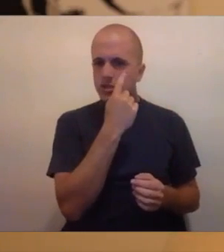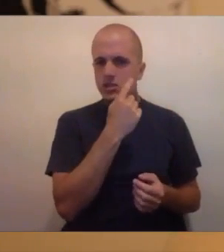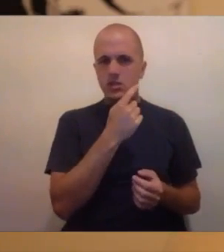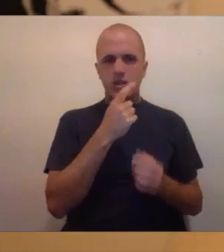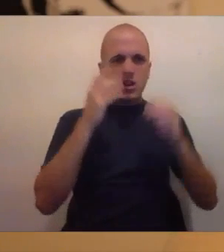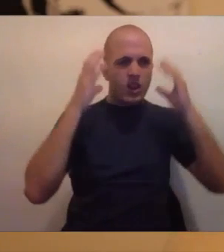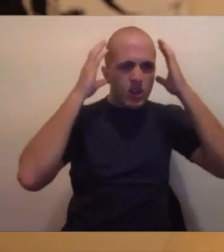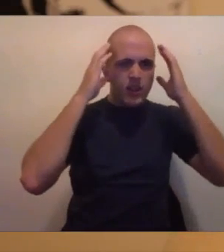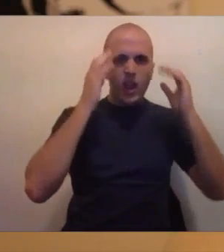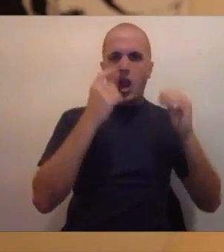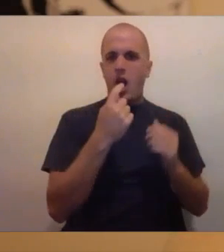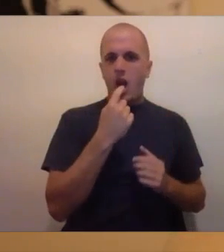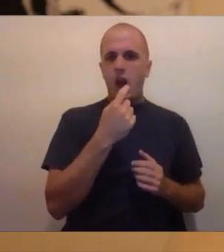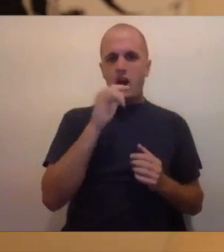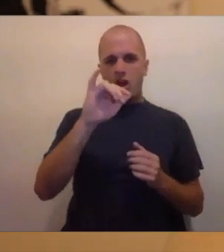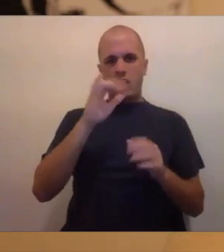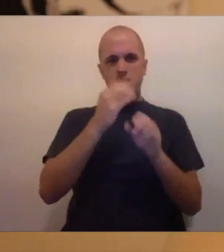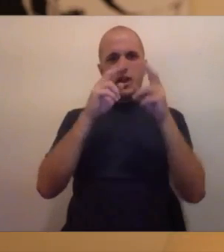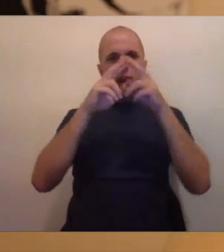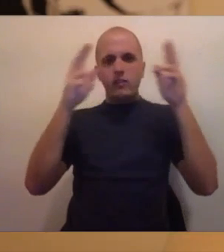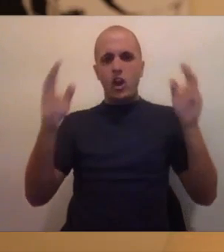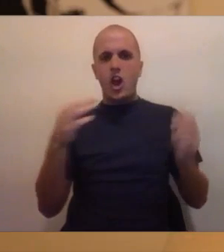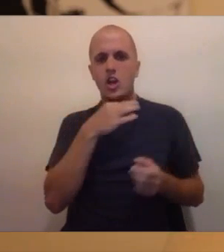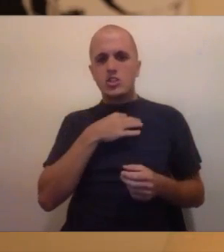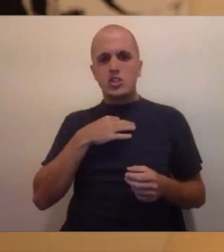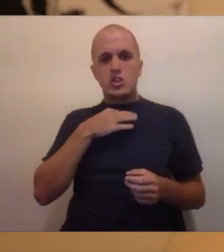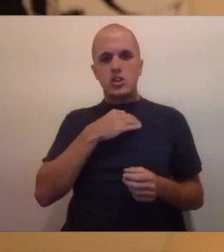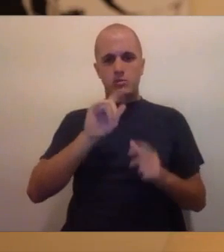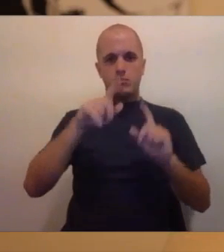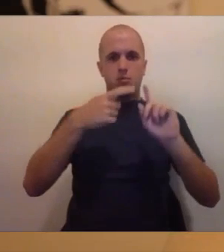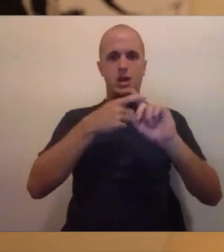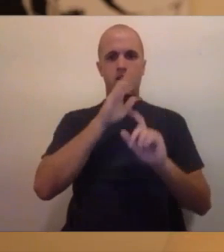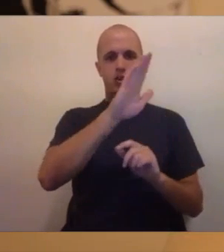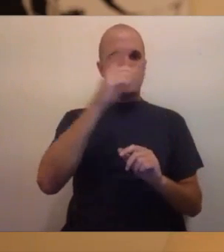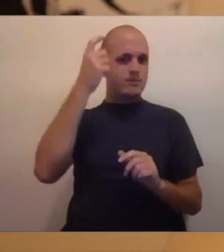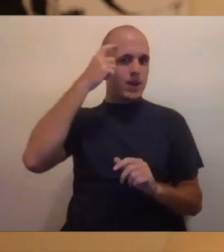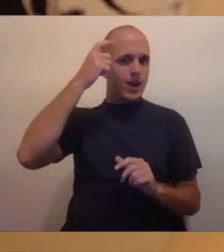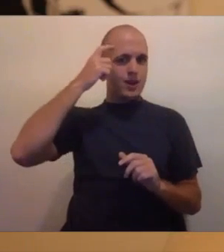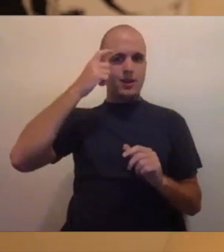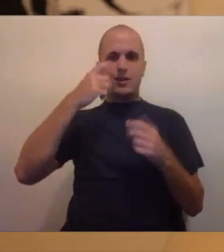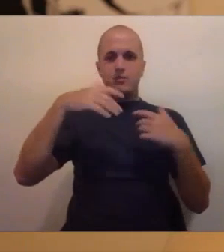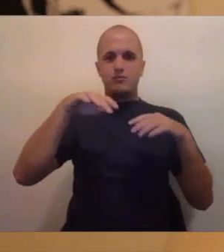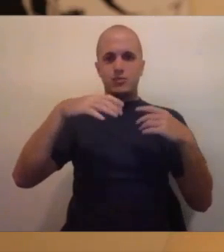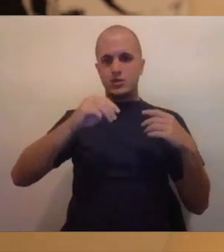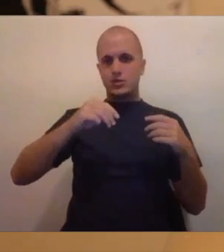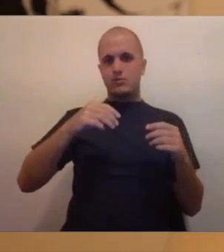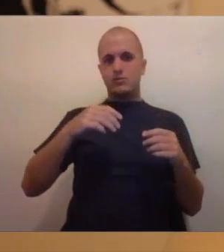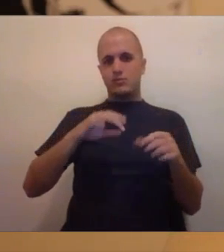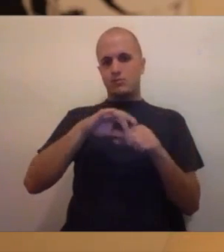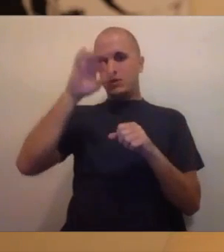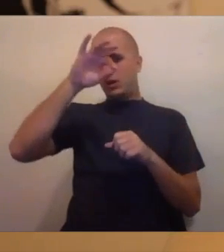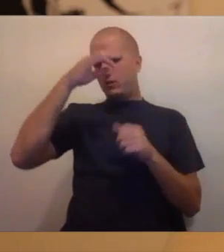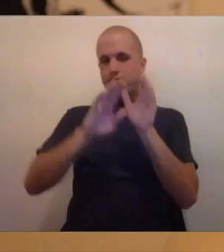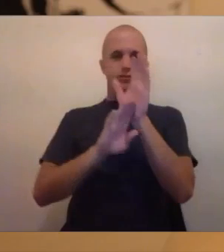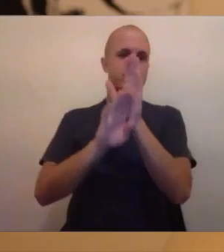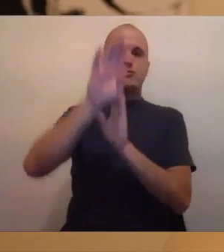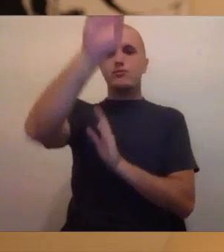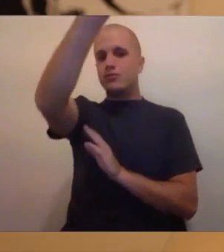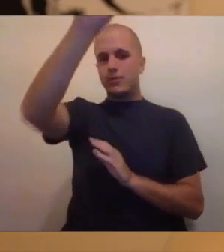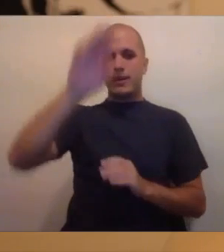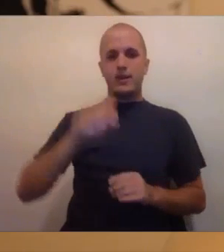himself or herself, they get curious; what is this, my eyes, my head, my tongue,